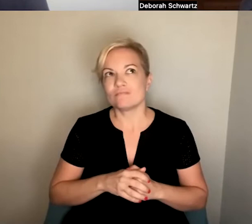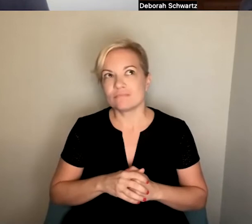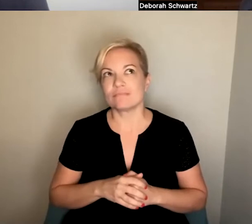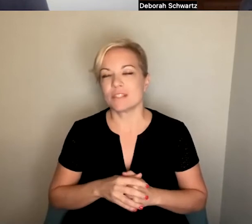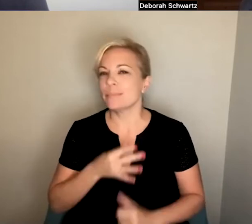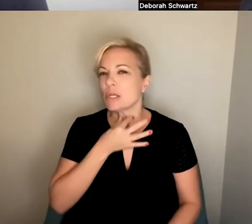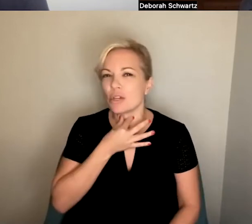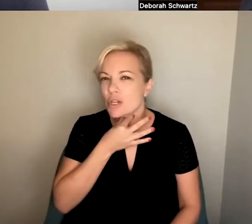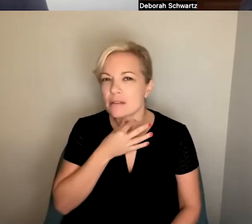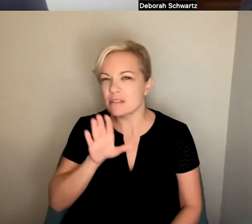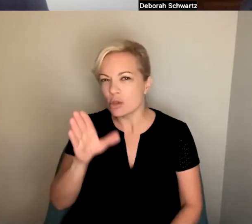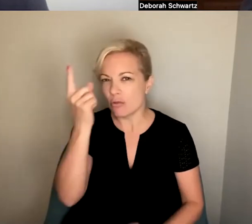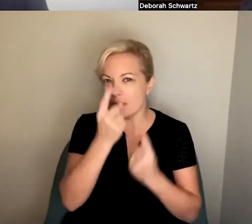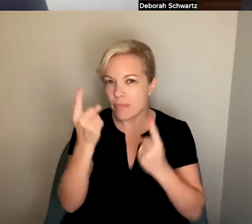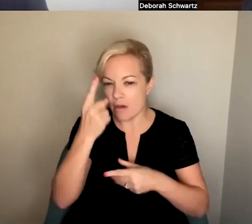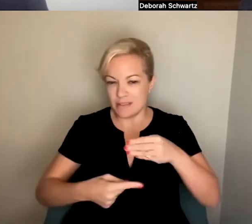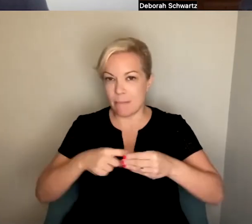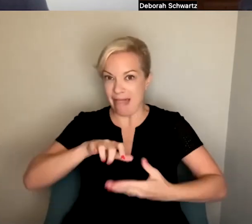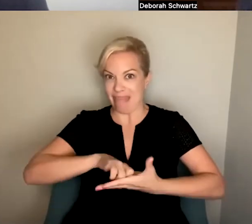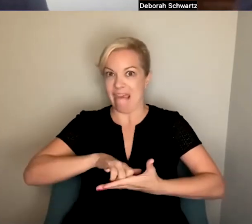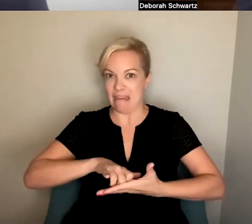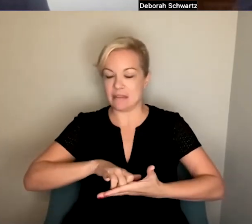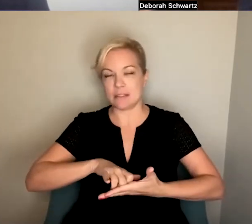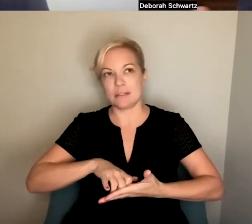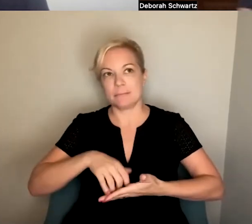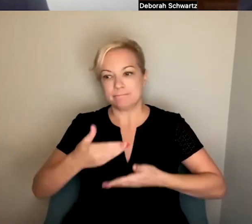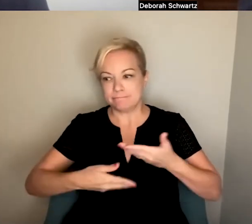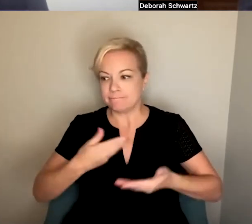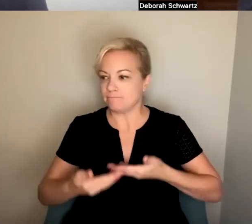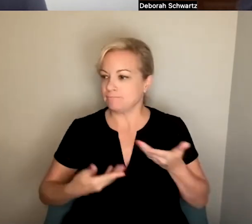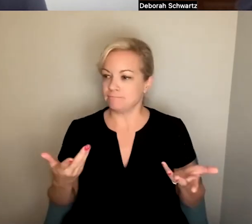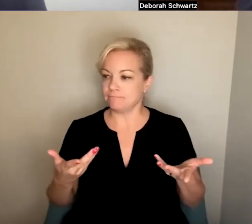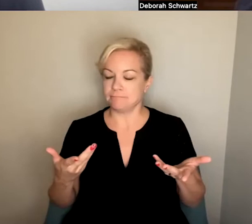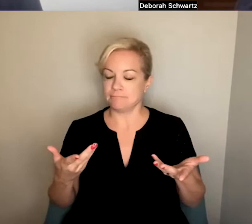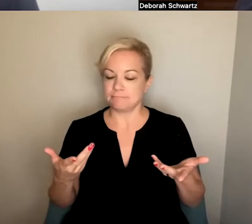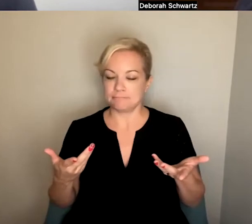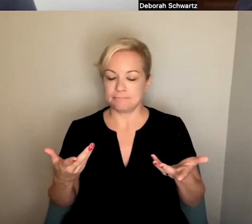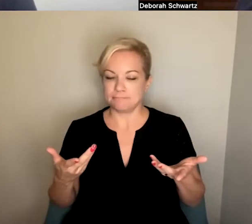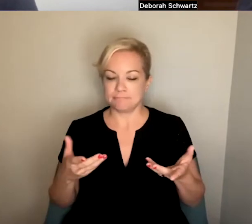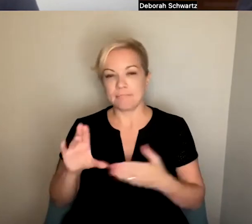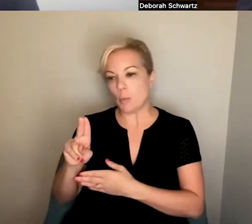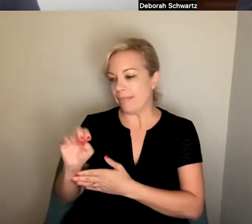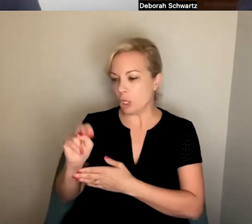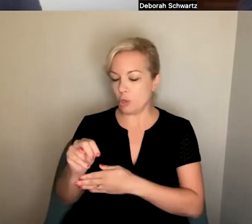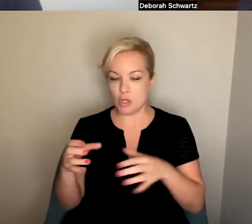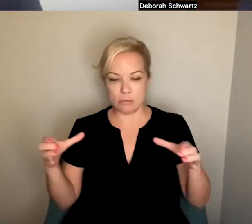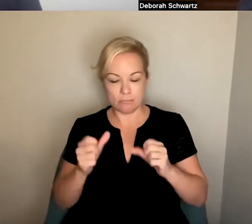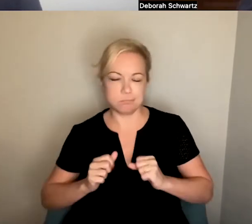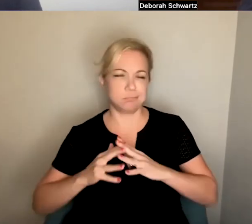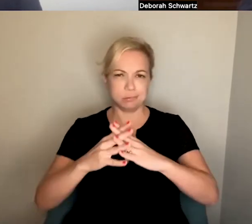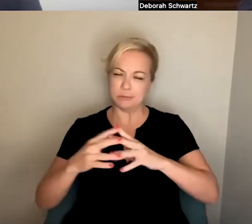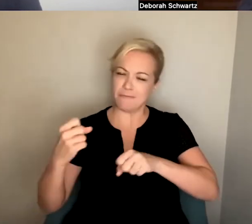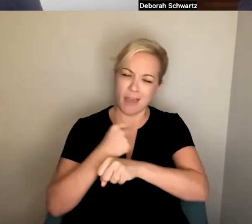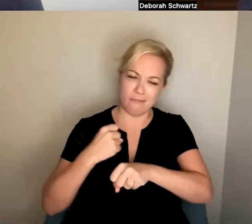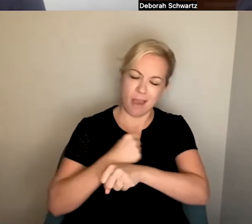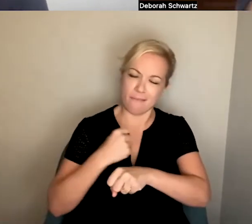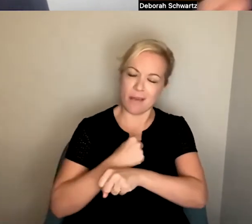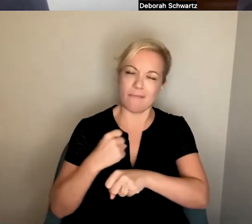any thoughts about that kind of, you know, so, so after these um really intensive fights happen, you